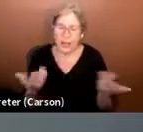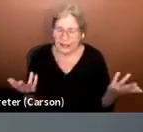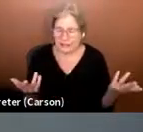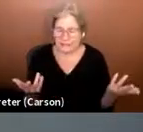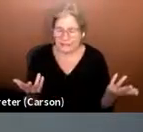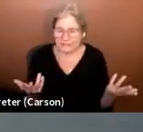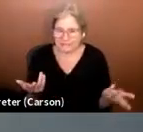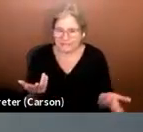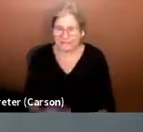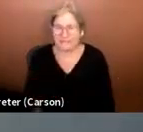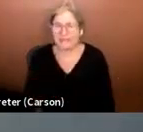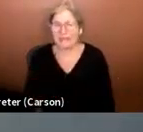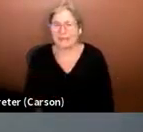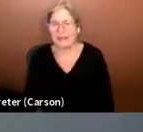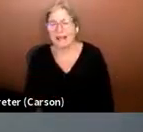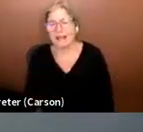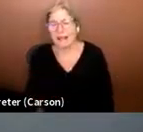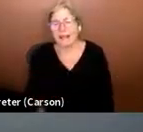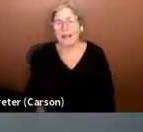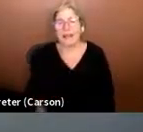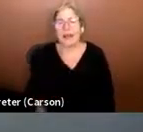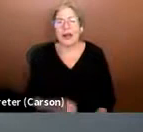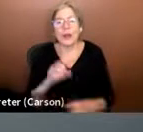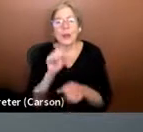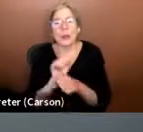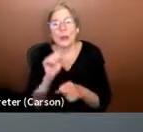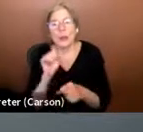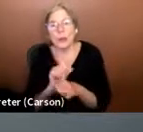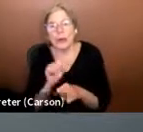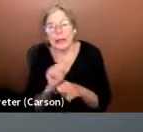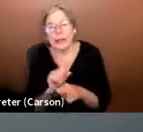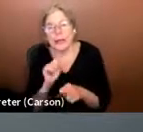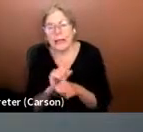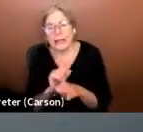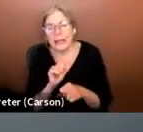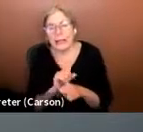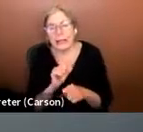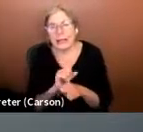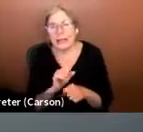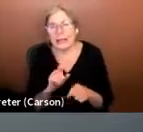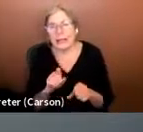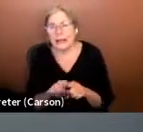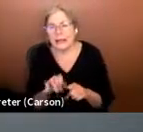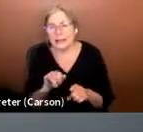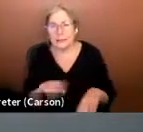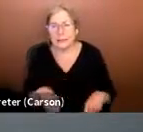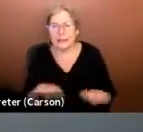kind of working in this way of just providing scripts